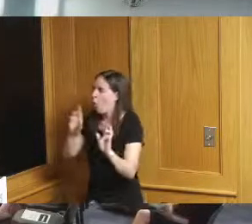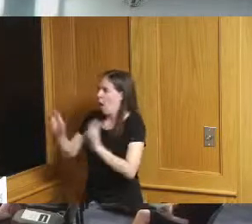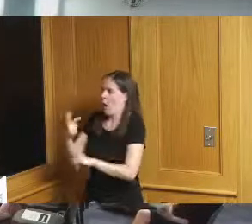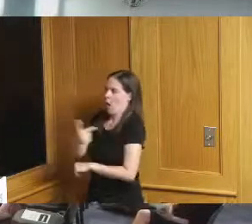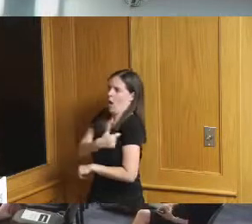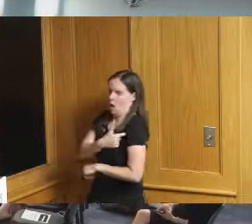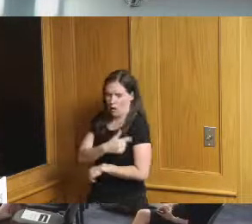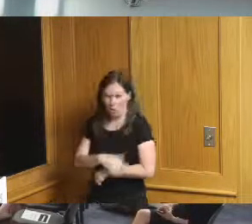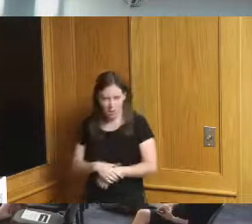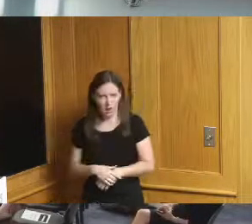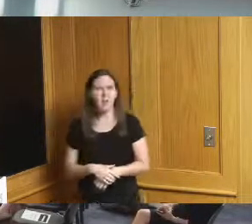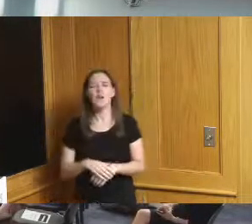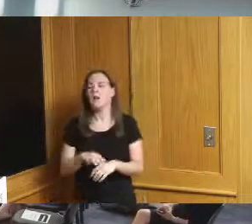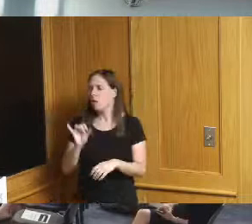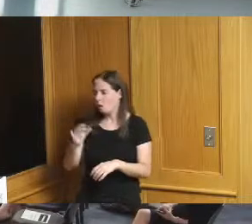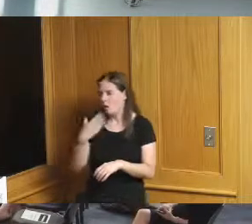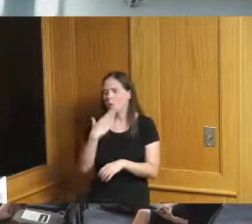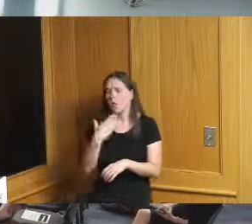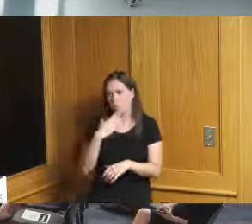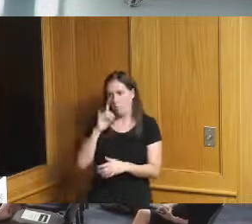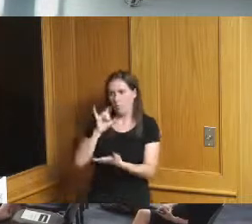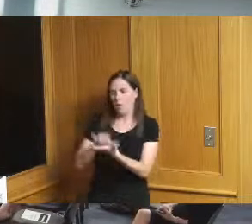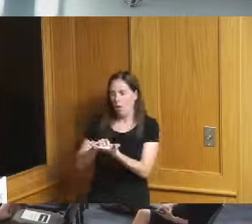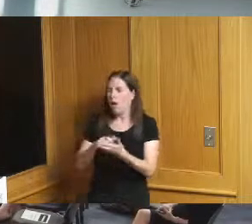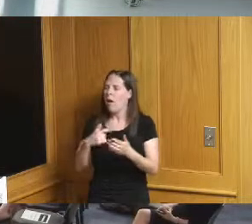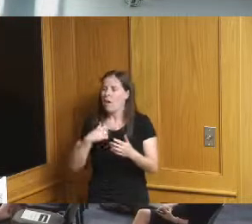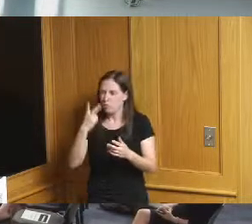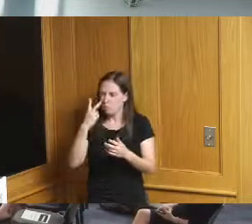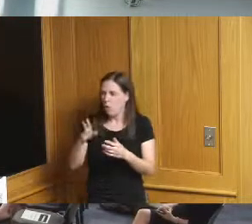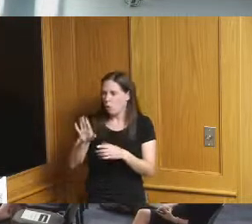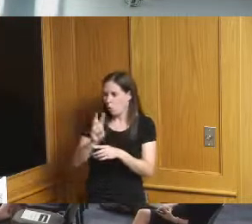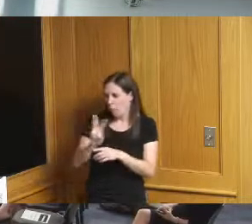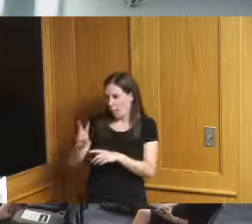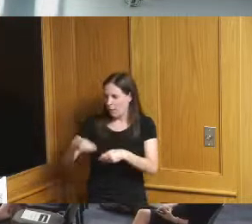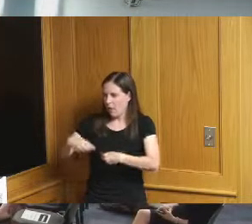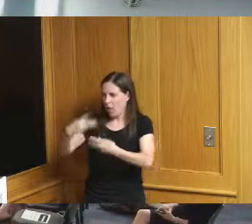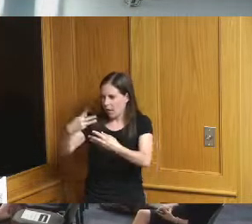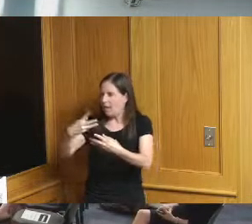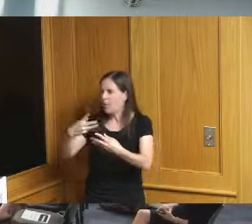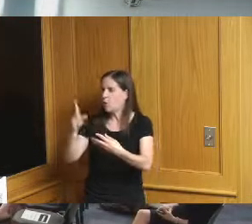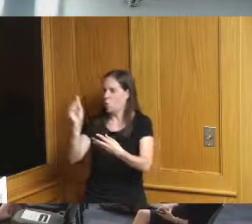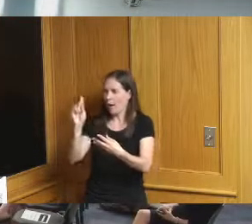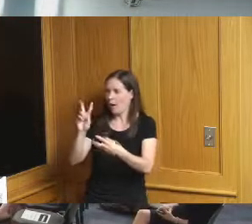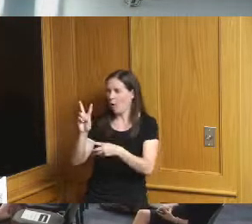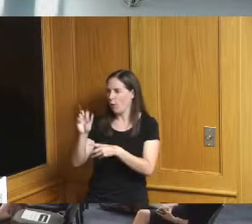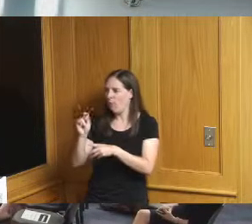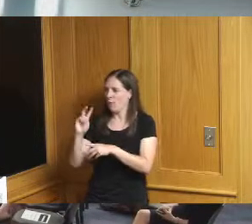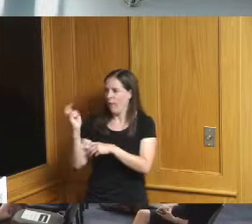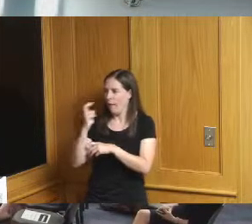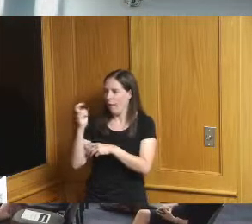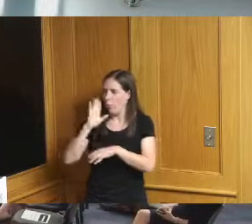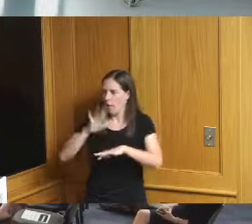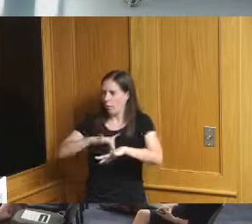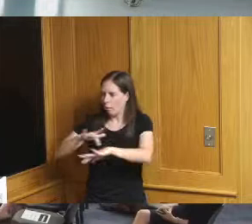all the different locations for vaccine with the vans including Belterra and